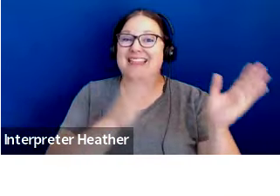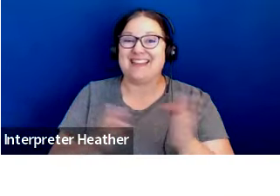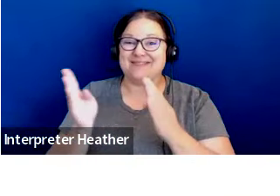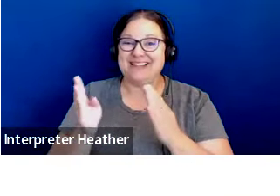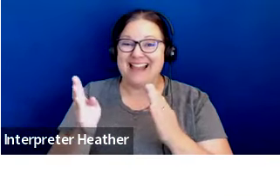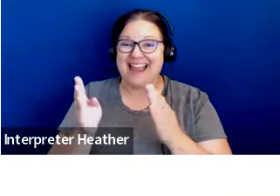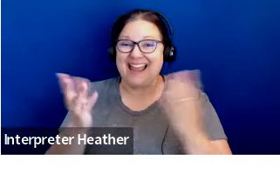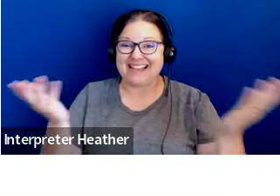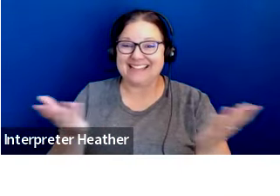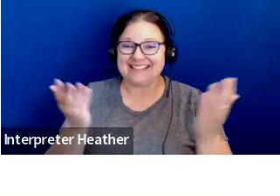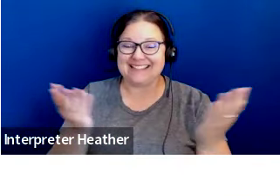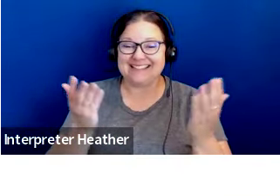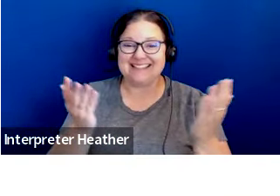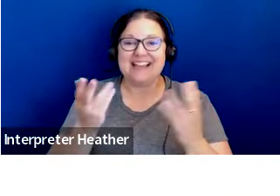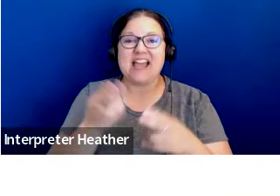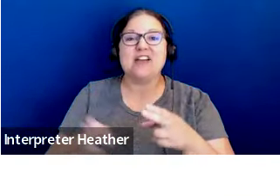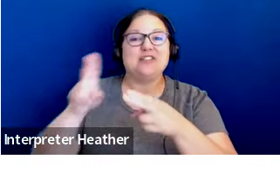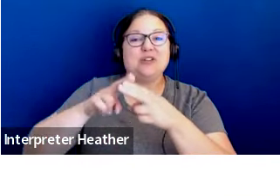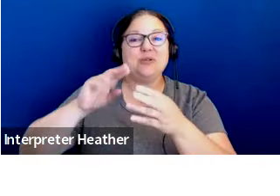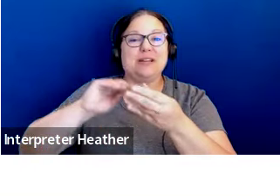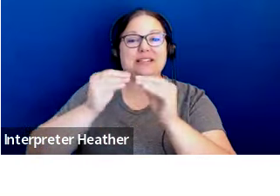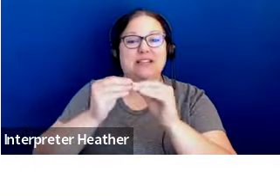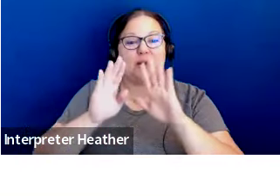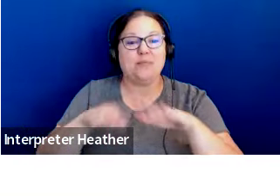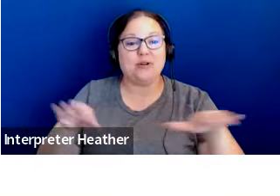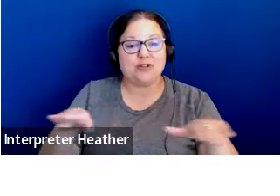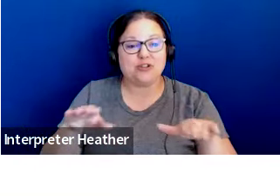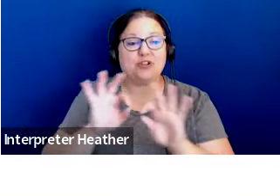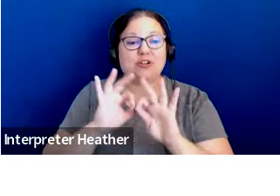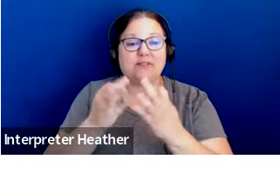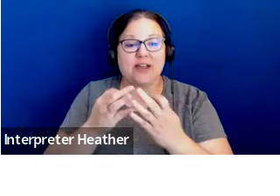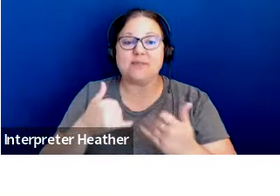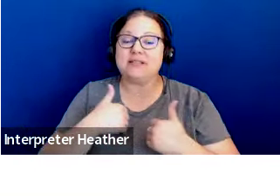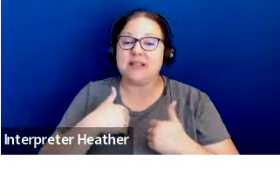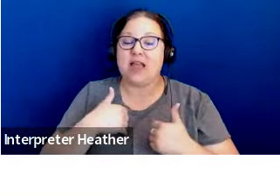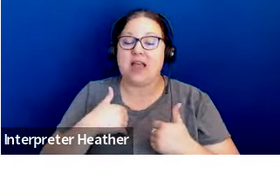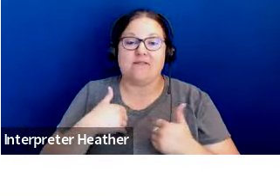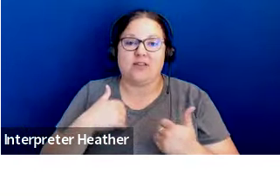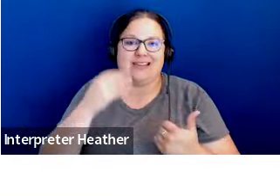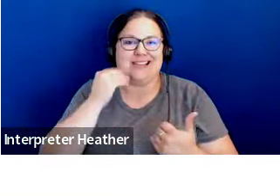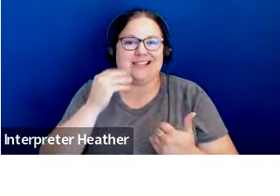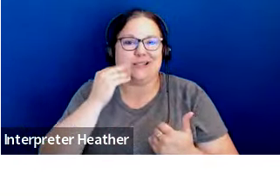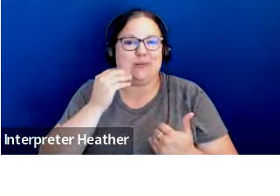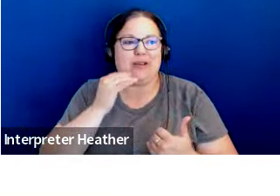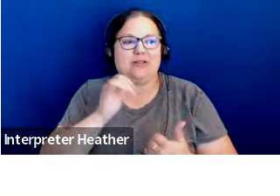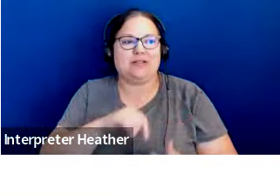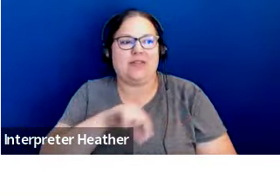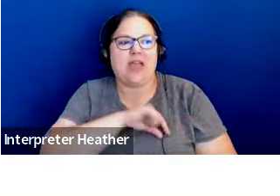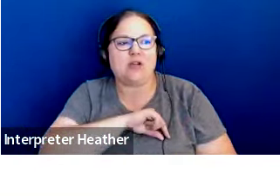to increase the number of children and families experiencing that quality developmental behavioral